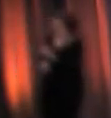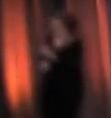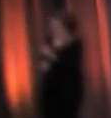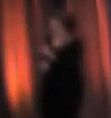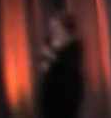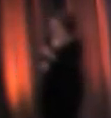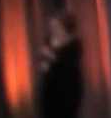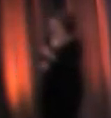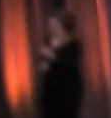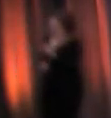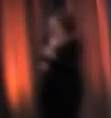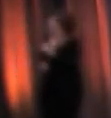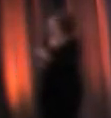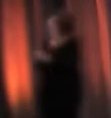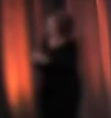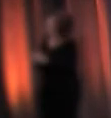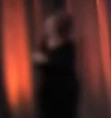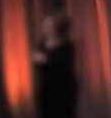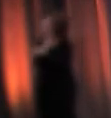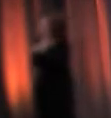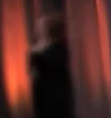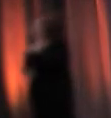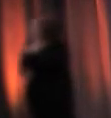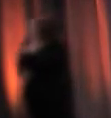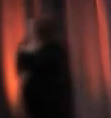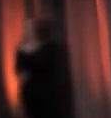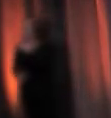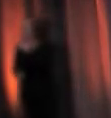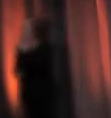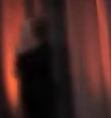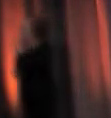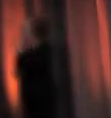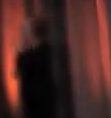about the imperative to include learning disability in our portfolio of accessible design.